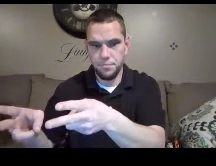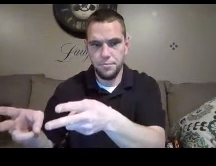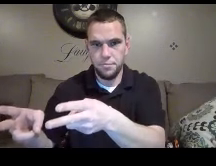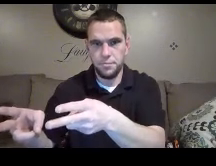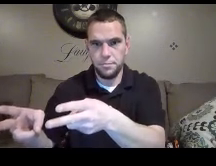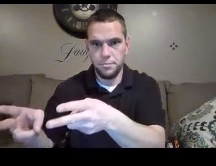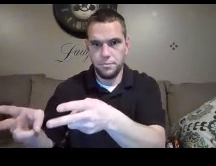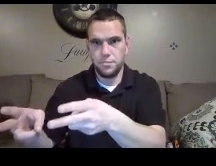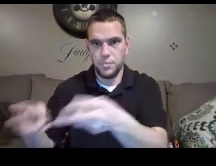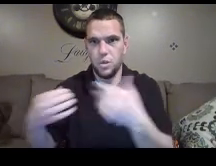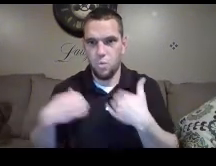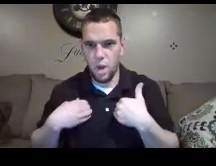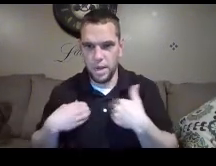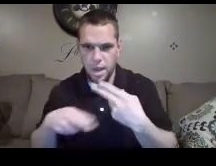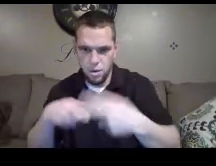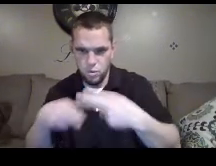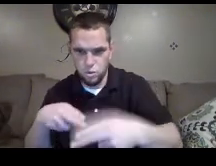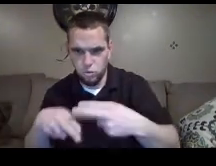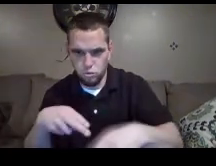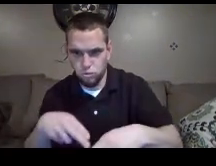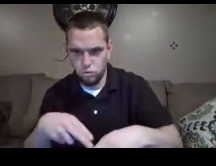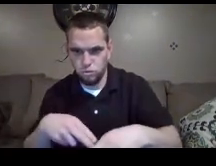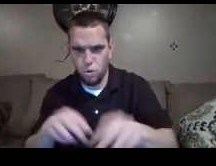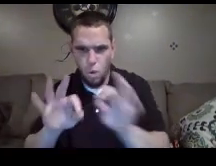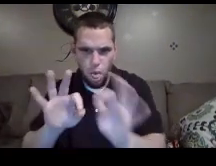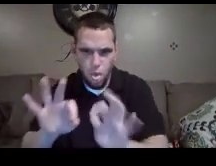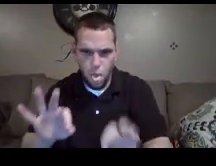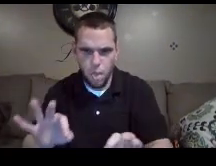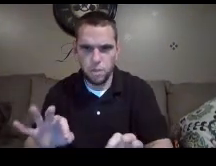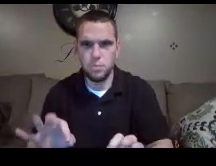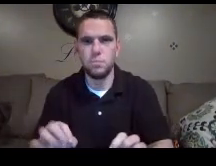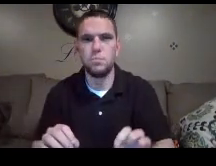Department of Labor research website with a superimposed warning dialog that reads,